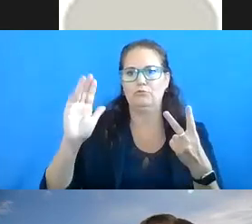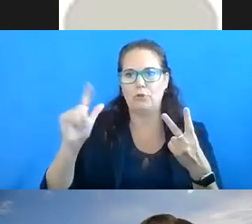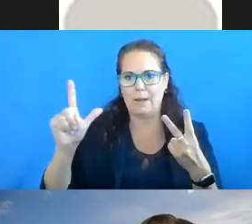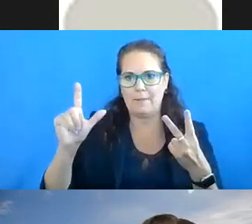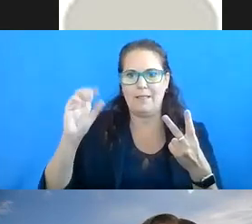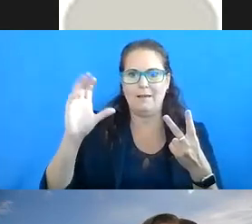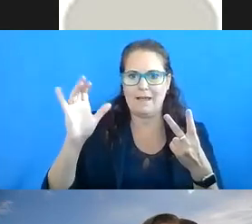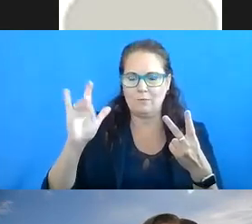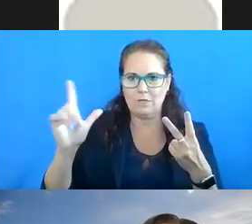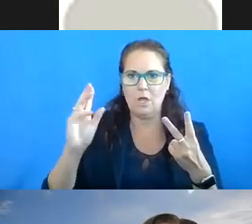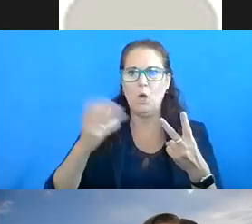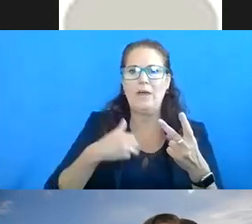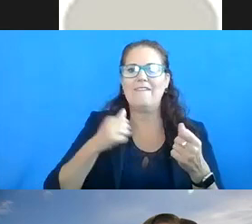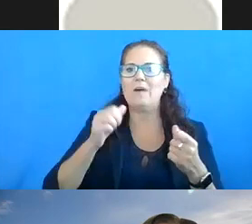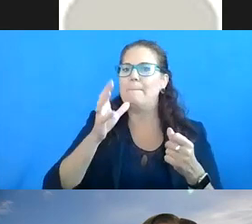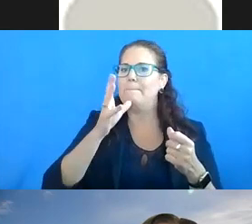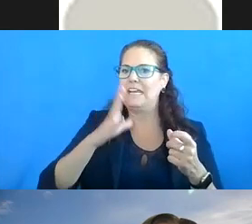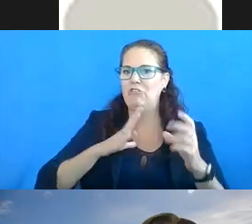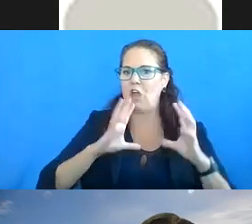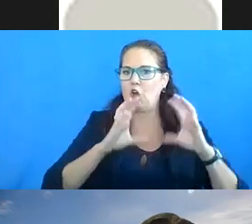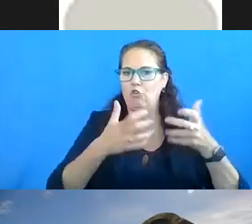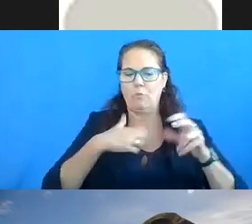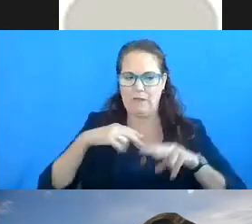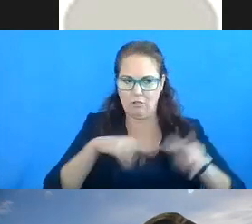a local Matriarchs group in our community, that’s what we look to as well as our Chief’s council.